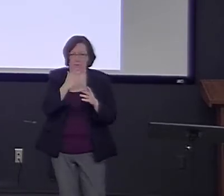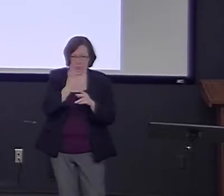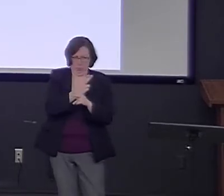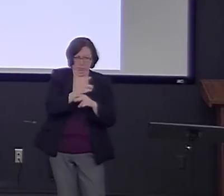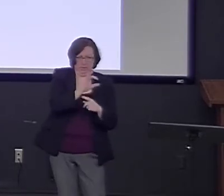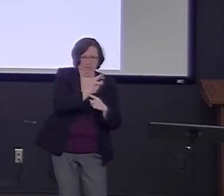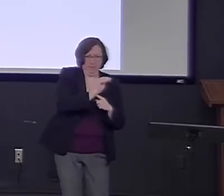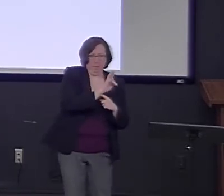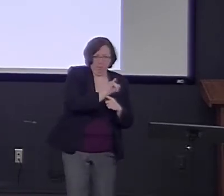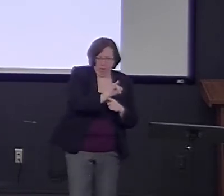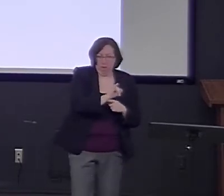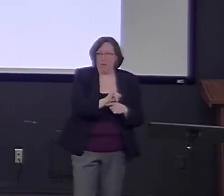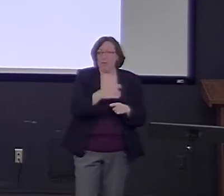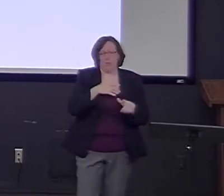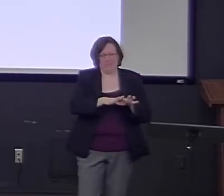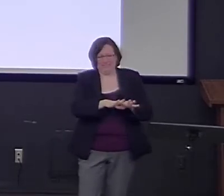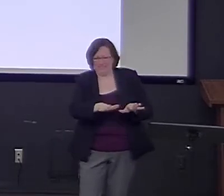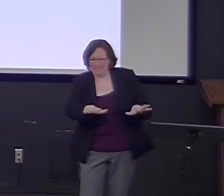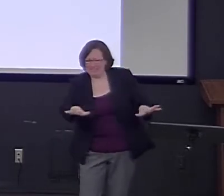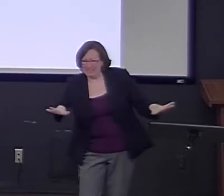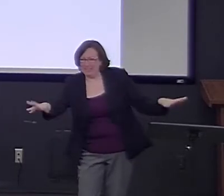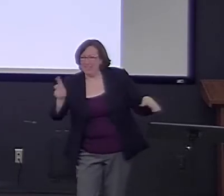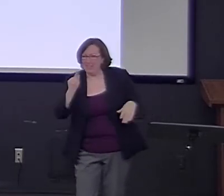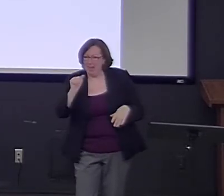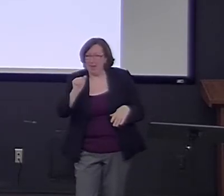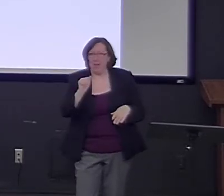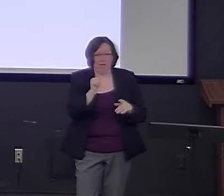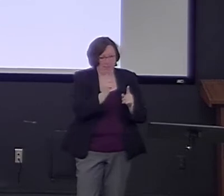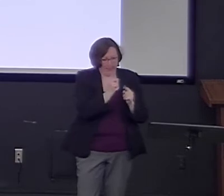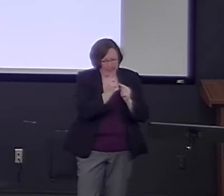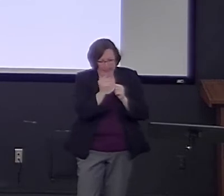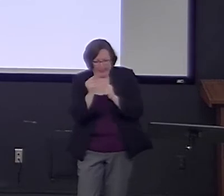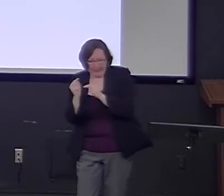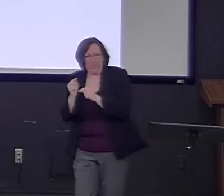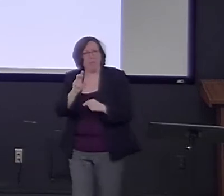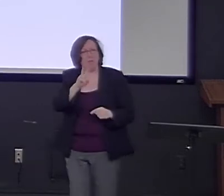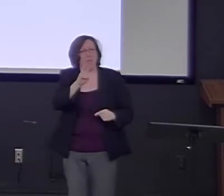in these tiny little things that look like voxels that you